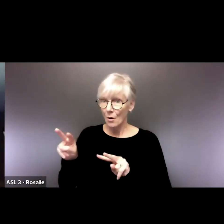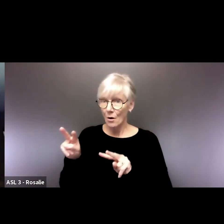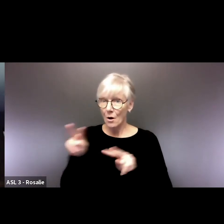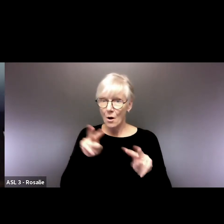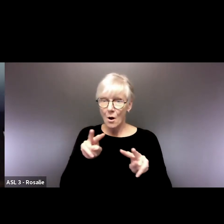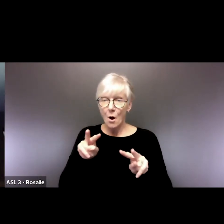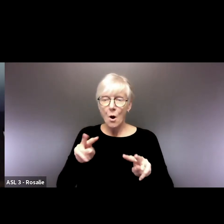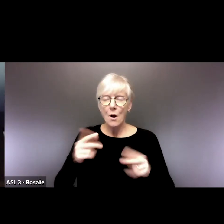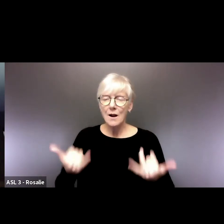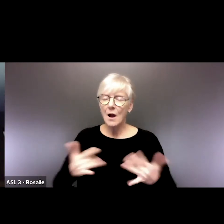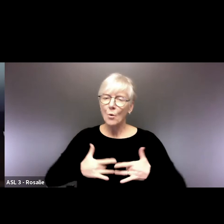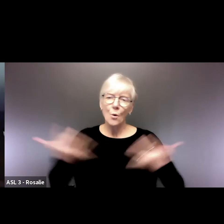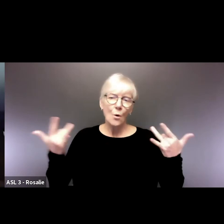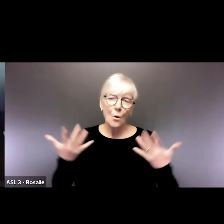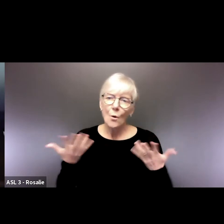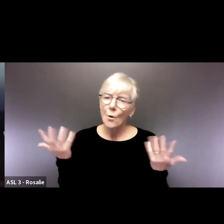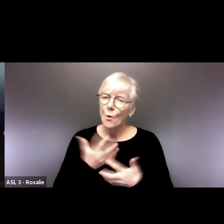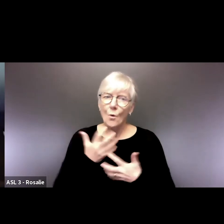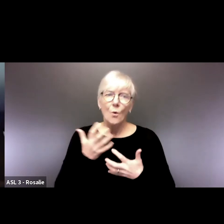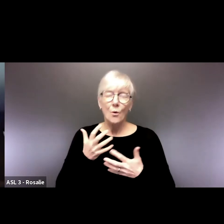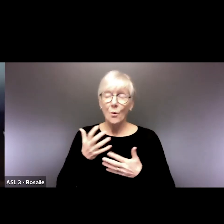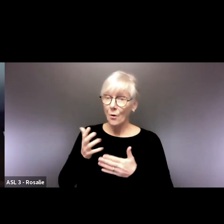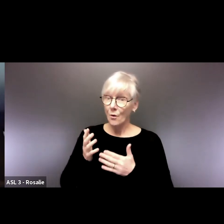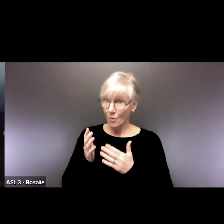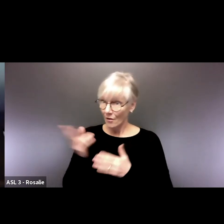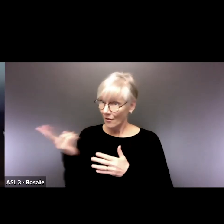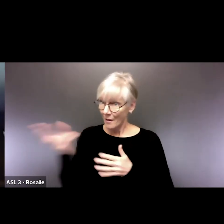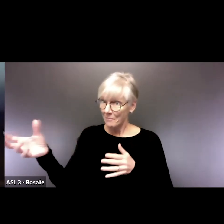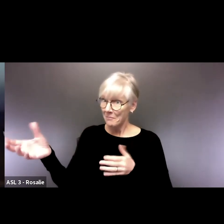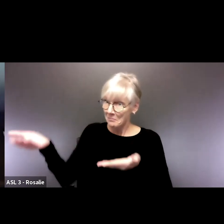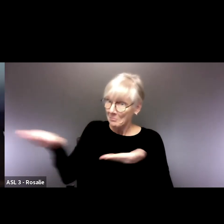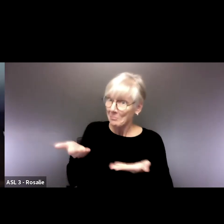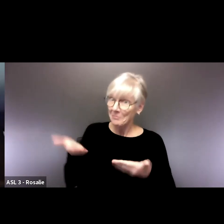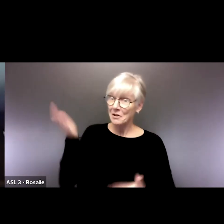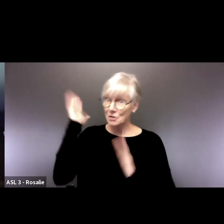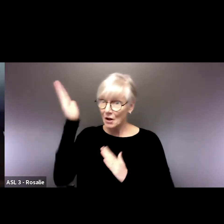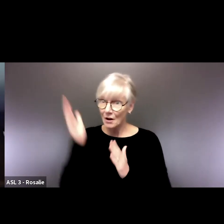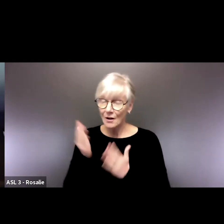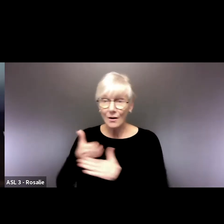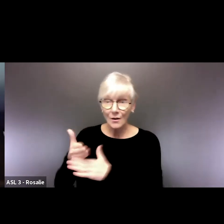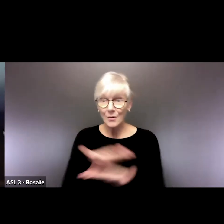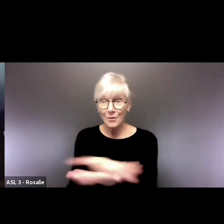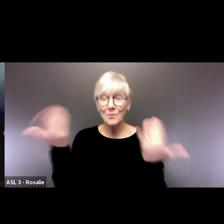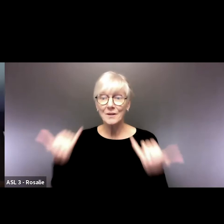we can maybe get to have them share with with you all today as well. So, I'd like to introduce